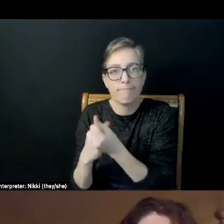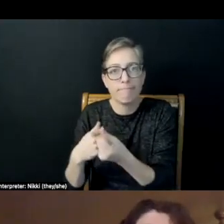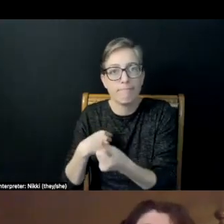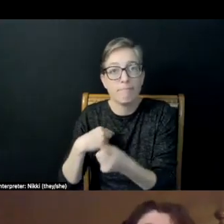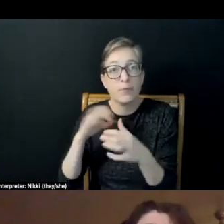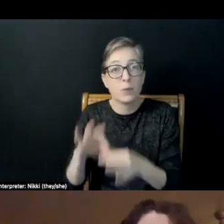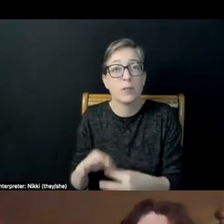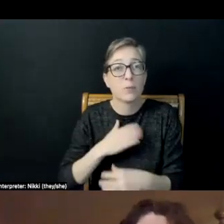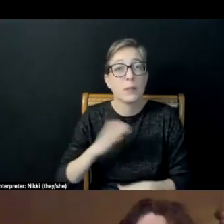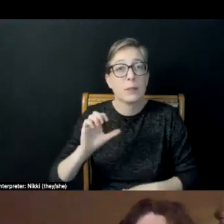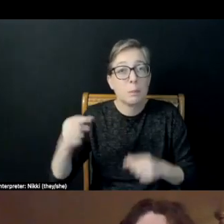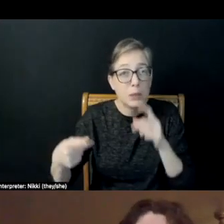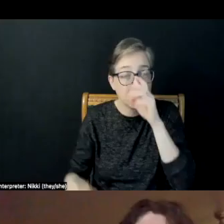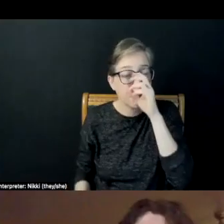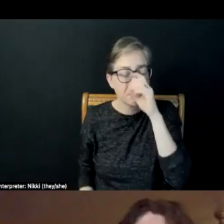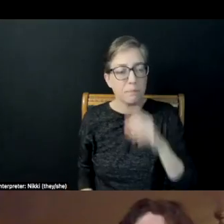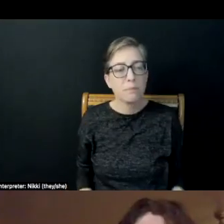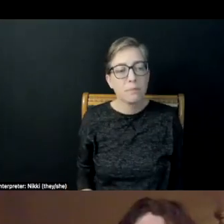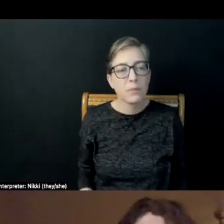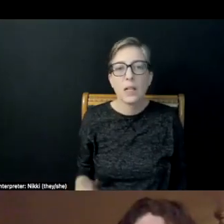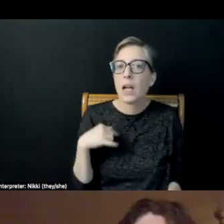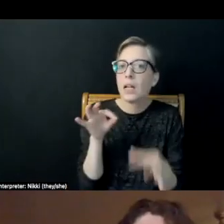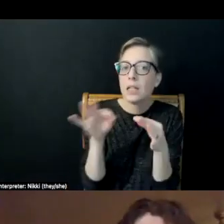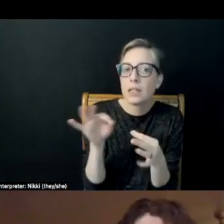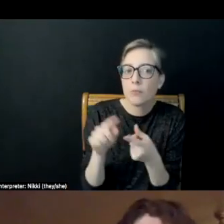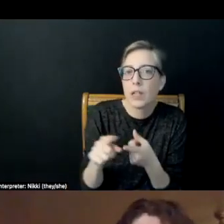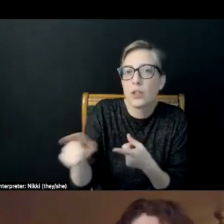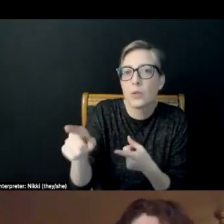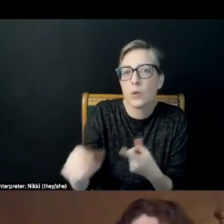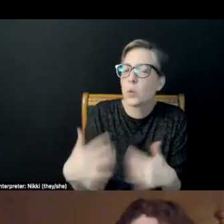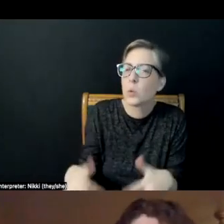I explained to her how uneasy I felt and she made a call.